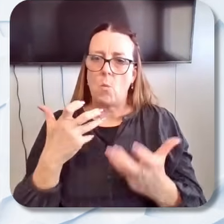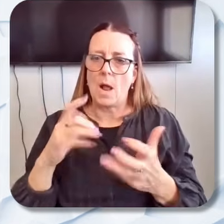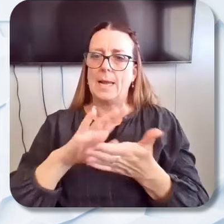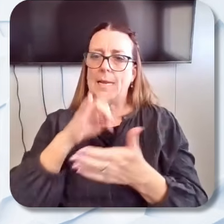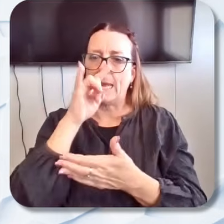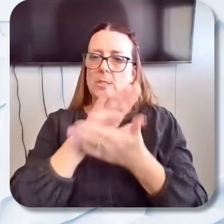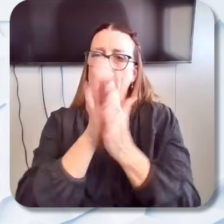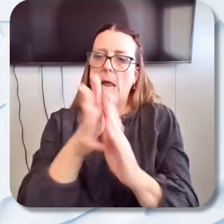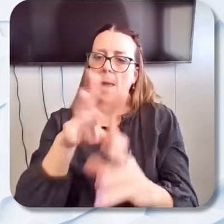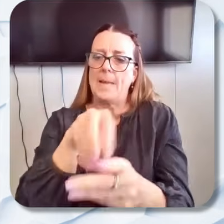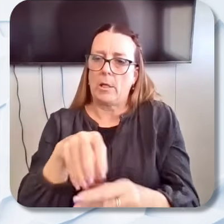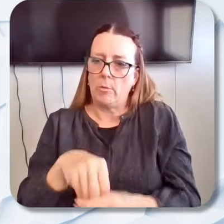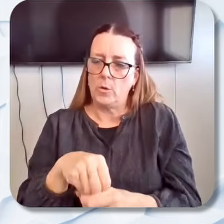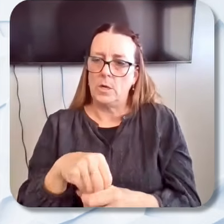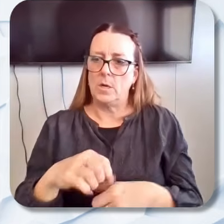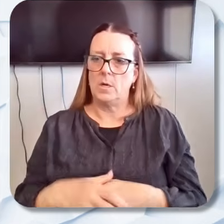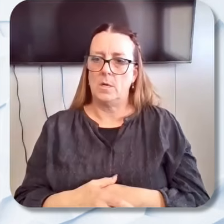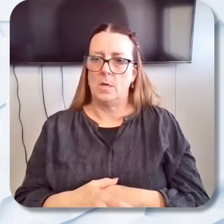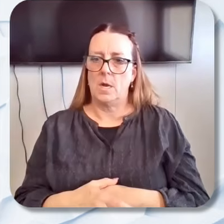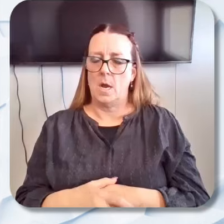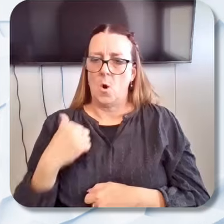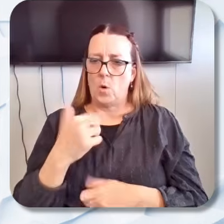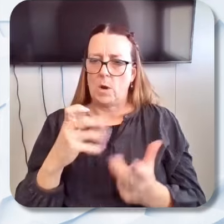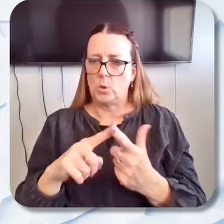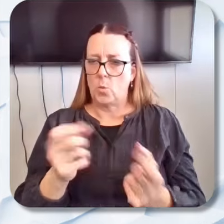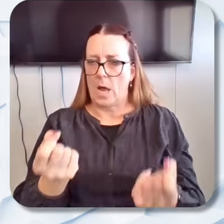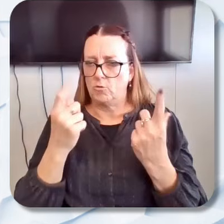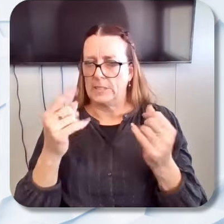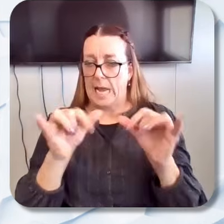What we're trying to understand is that where are our districts at a systemic level.